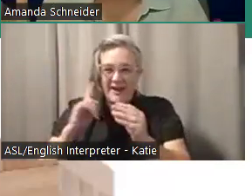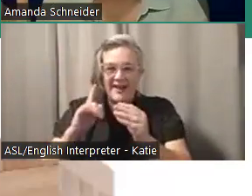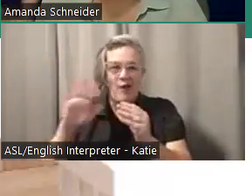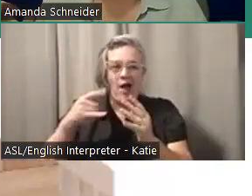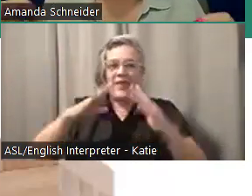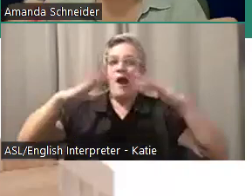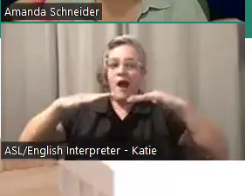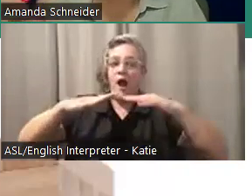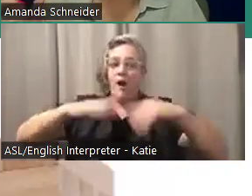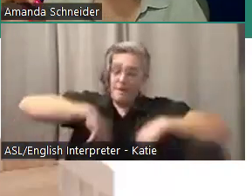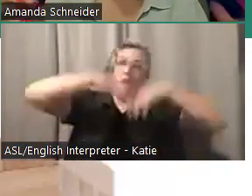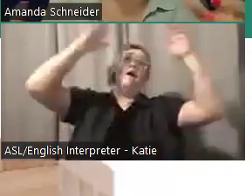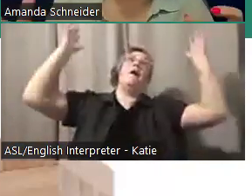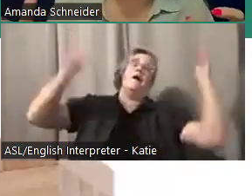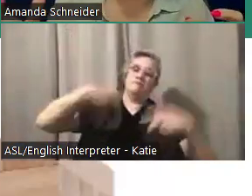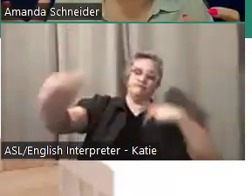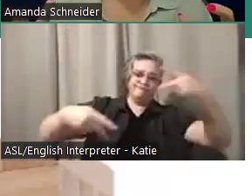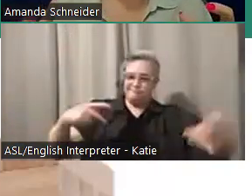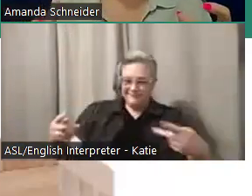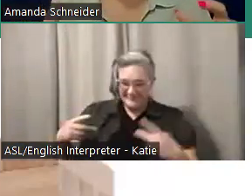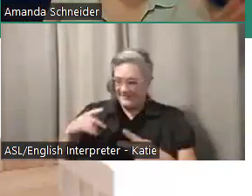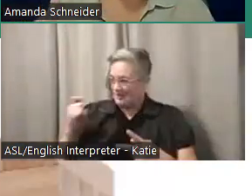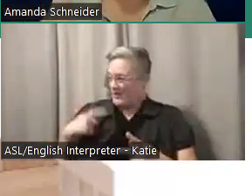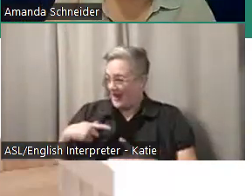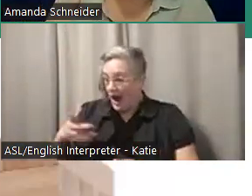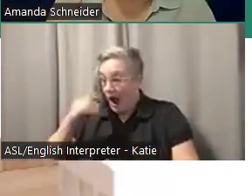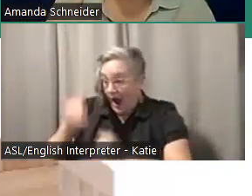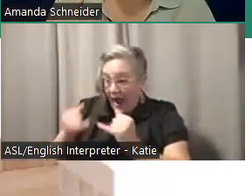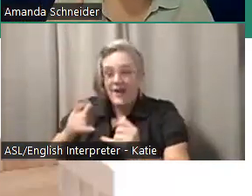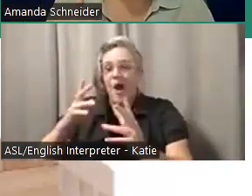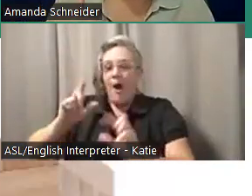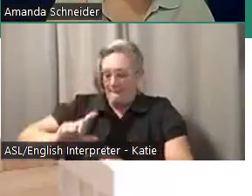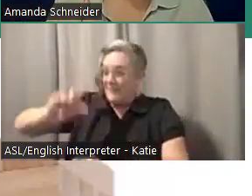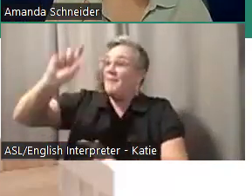the blocks at that time. So, really connecting what's happening in the story?